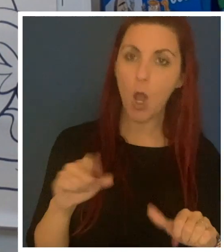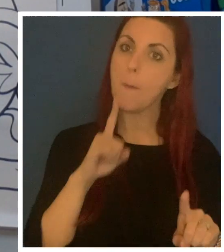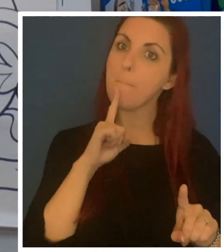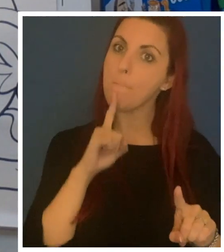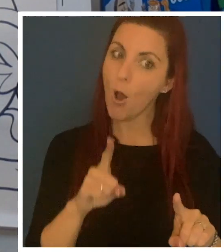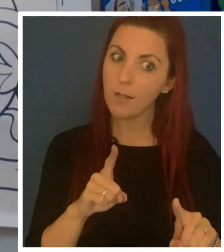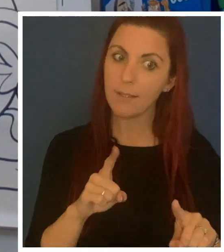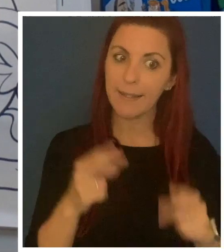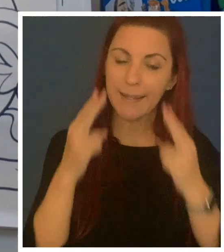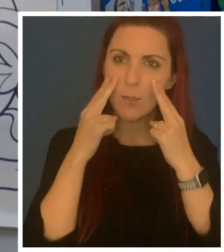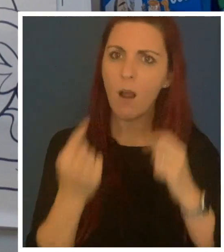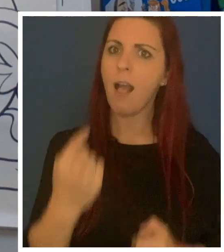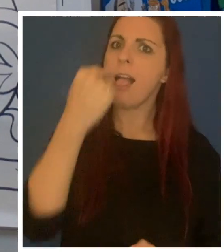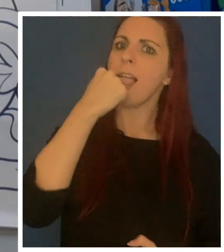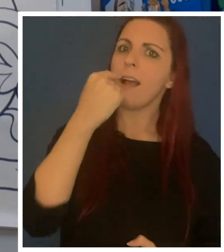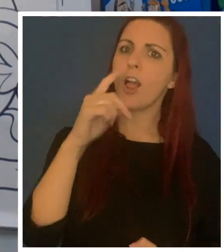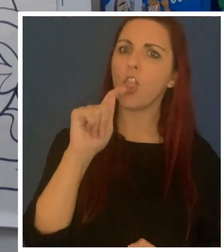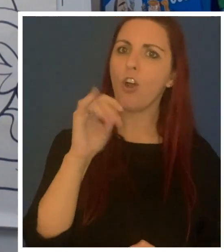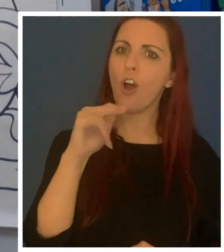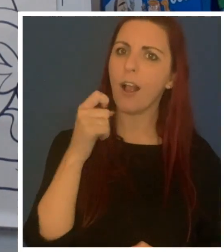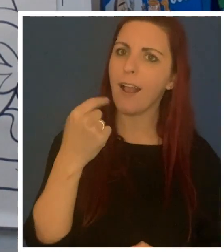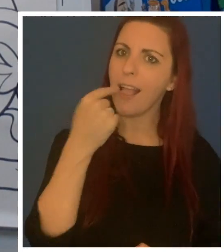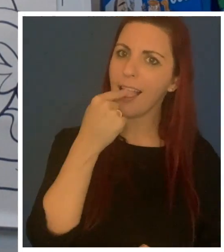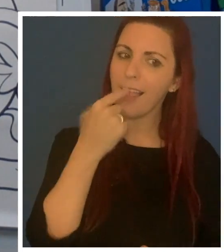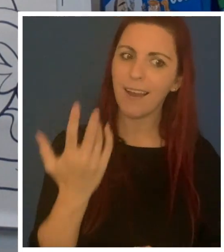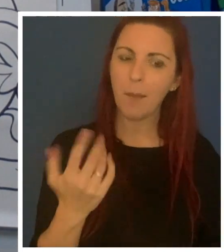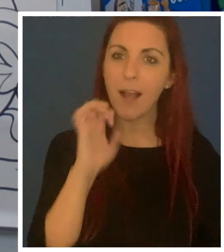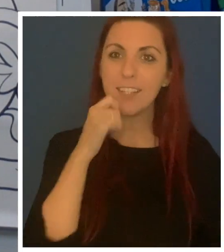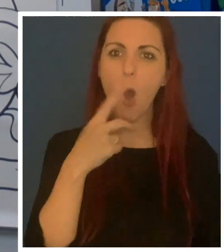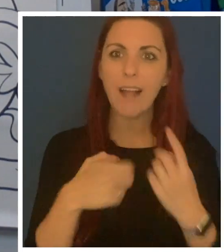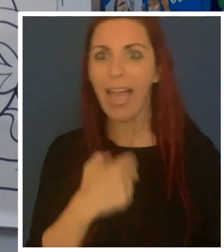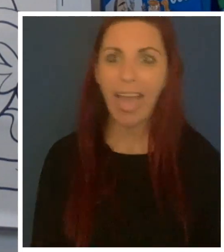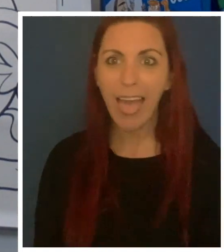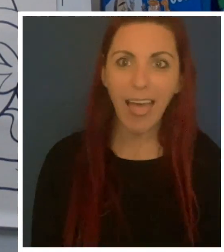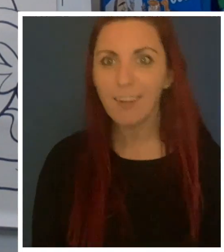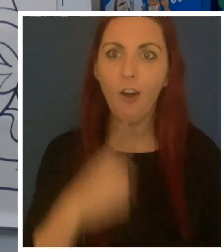tongue, so what we're going to do is because Guzzler is always walking around going like that with his tongue open.